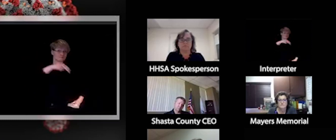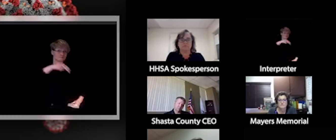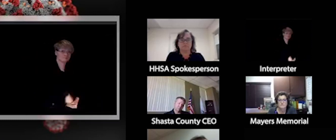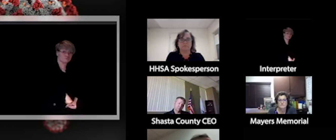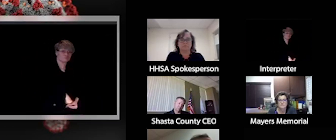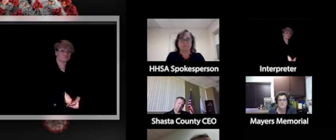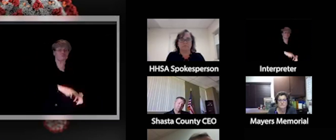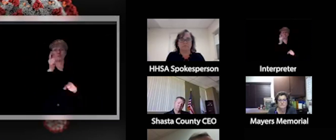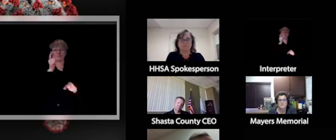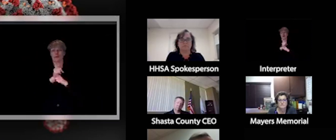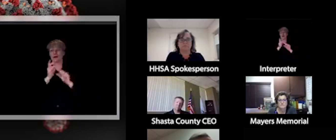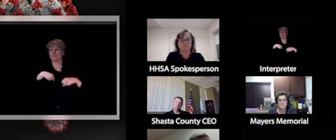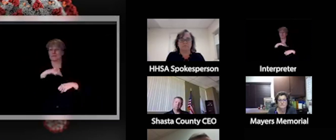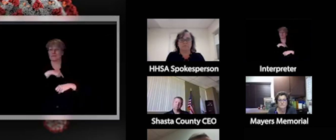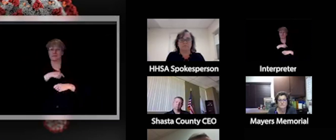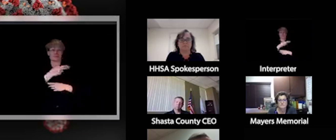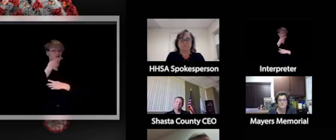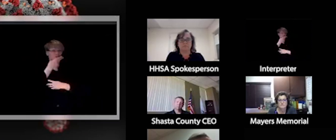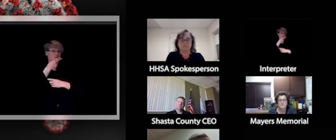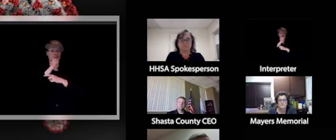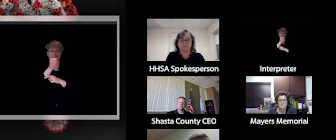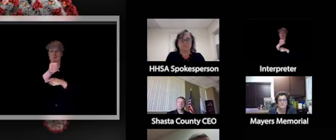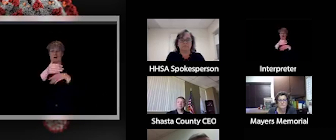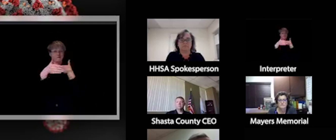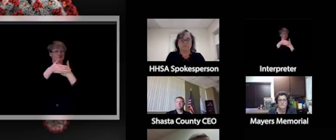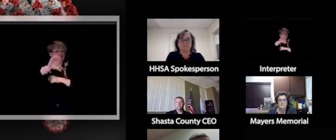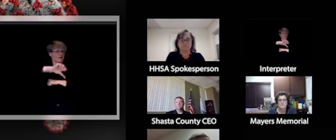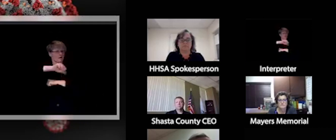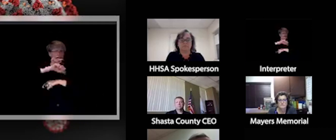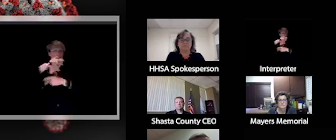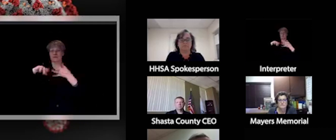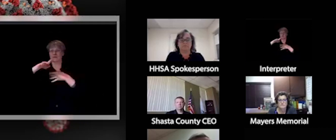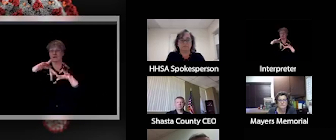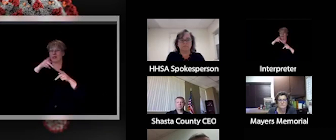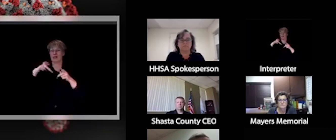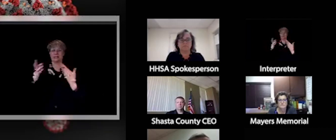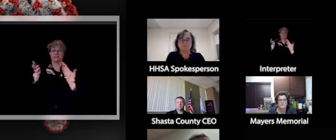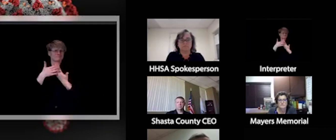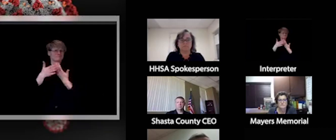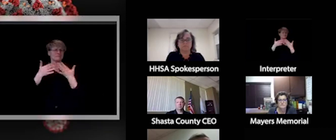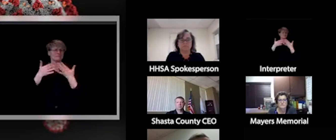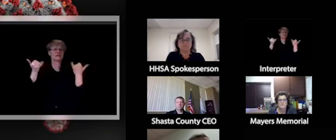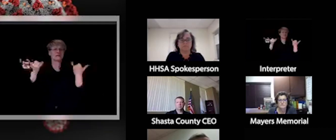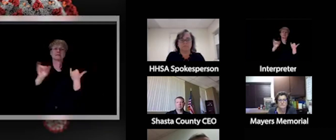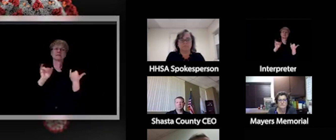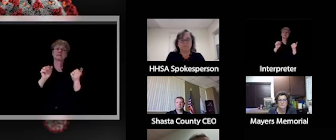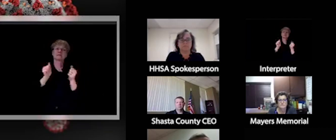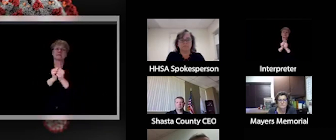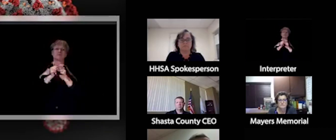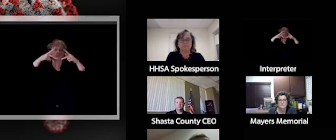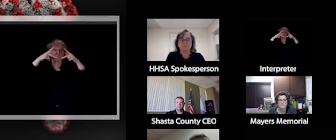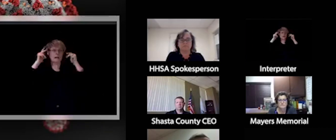people. I think we can learn to wear a mask for the rest of 2020 when we go out in crowded